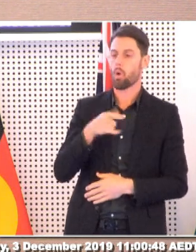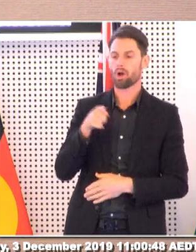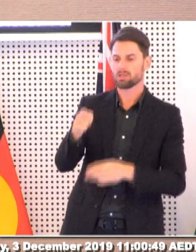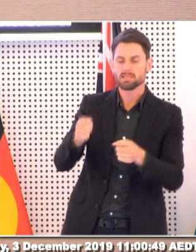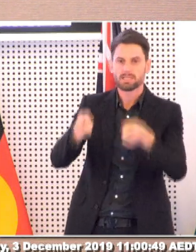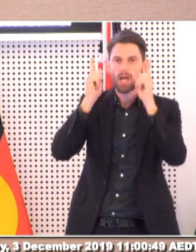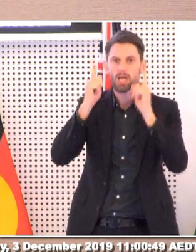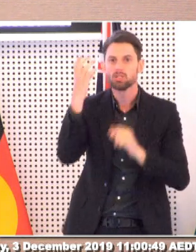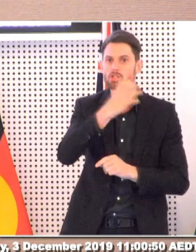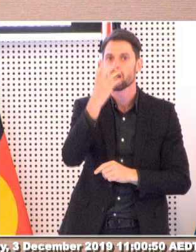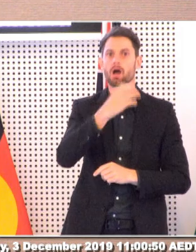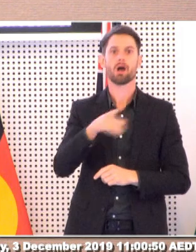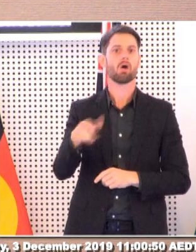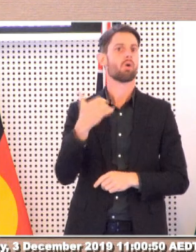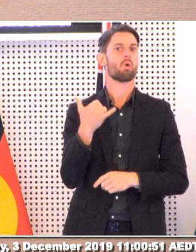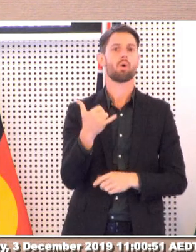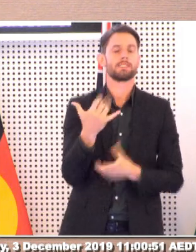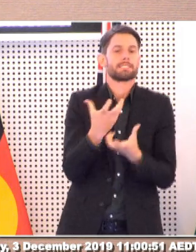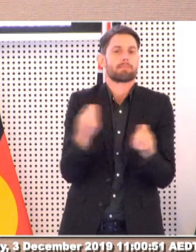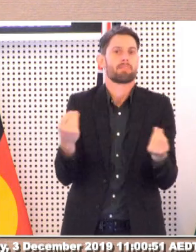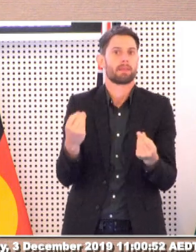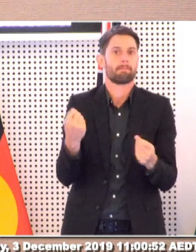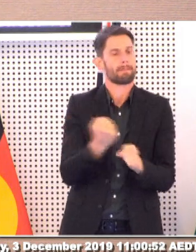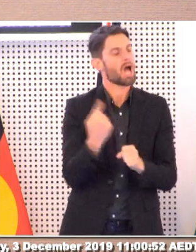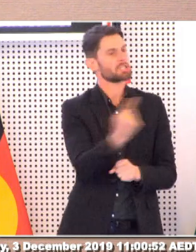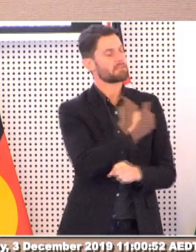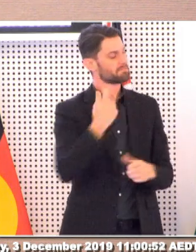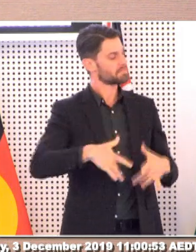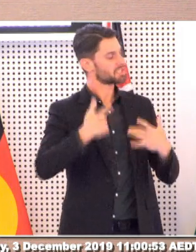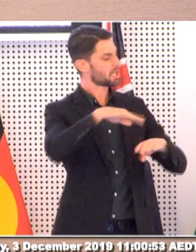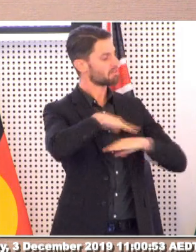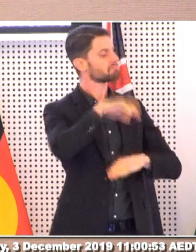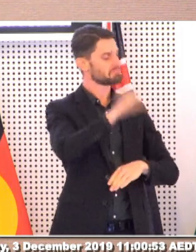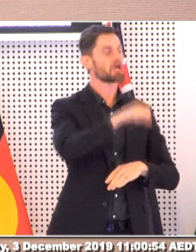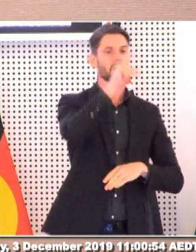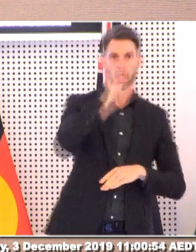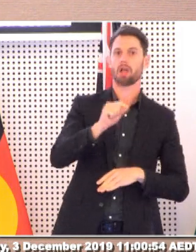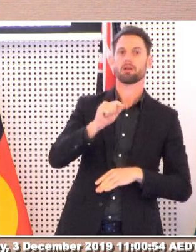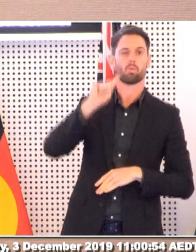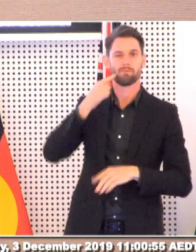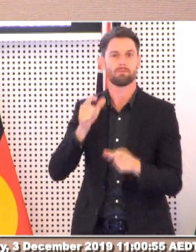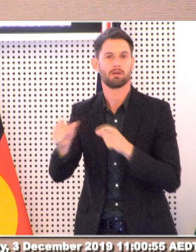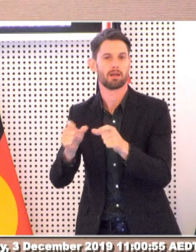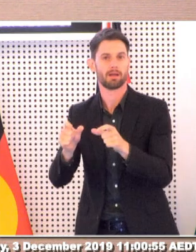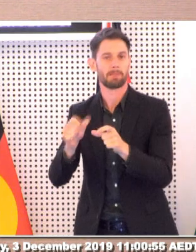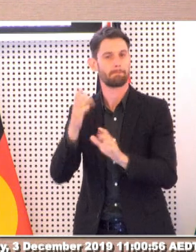that makes it uncontrollable in some way. And that’s, I think, what often stops us from seeing these things as actually being